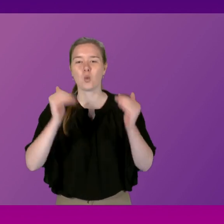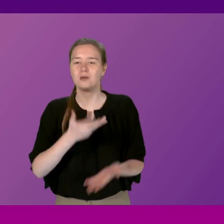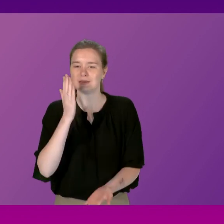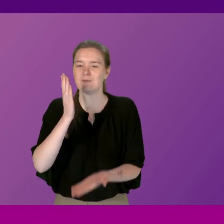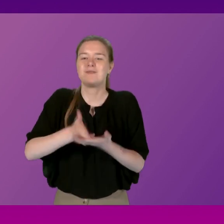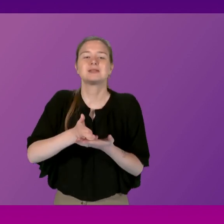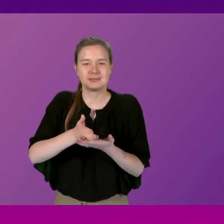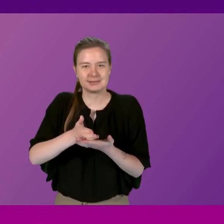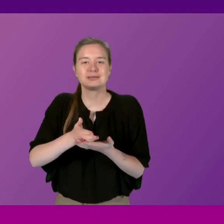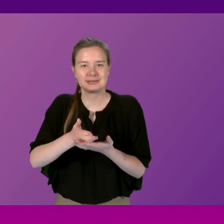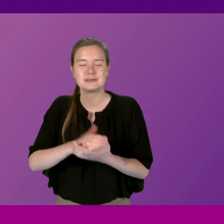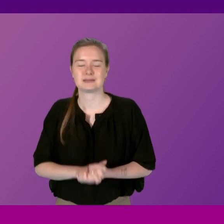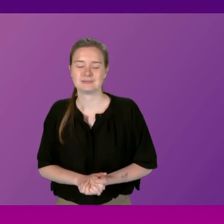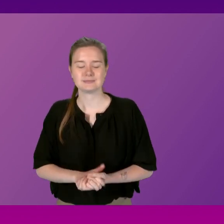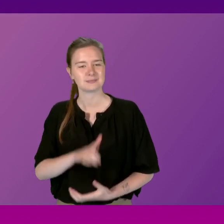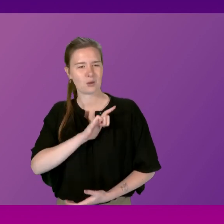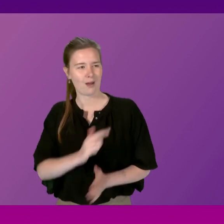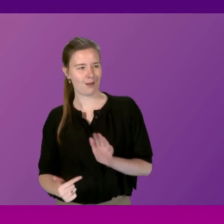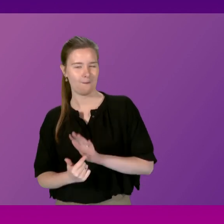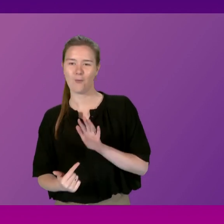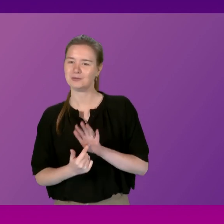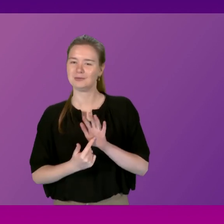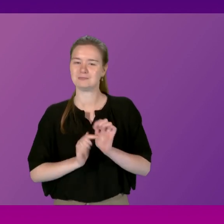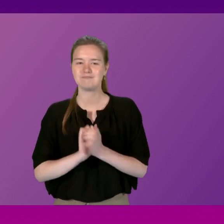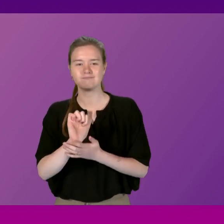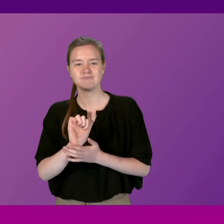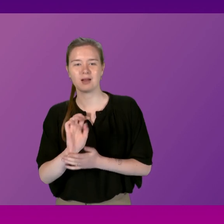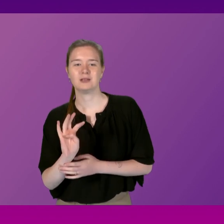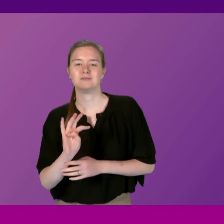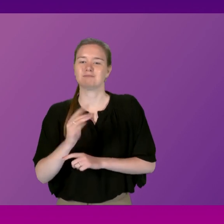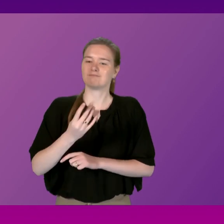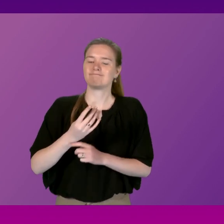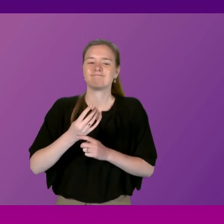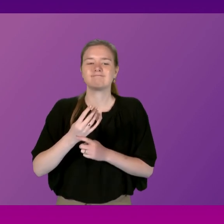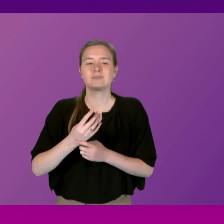That is why it is so important that, in our forthcoming human rights bill, we will incorporate